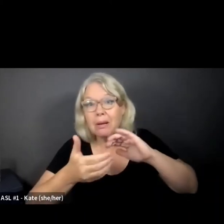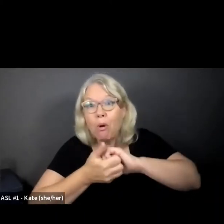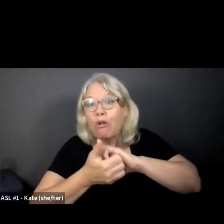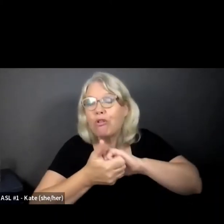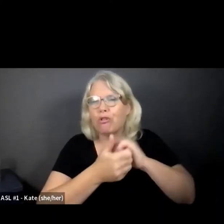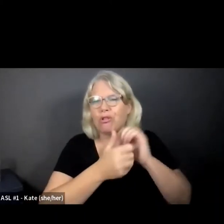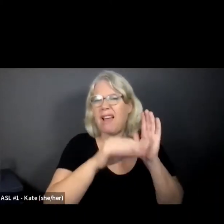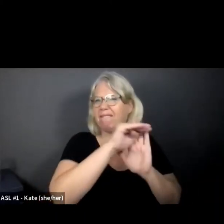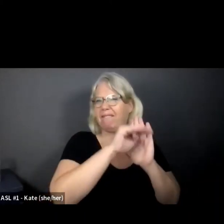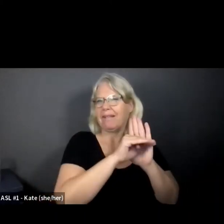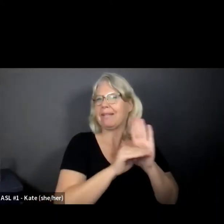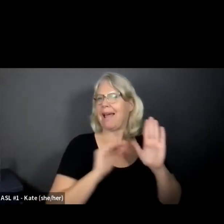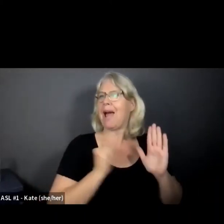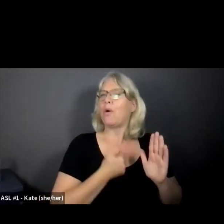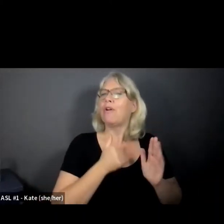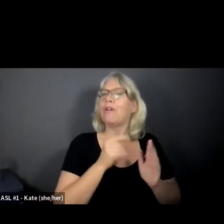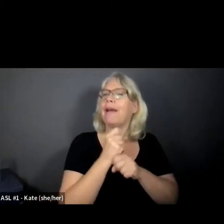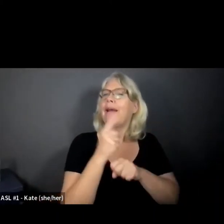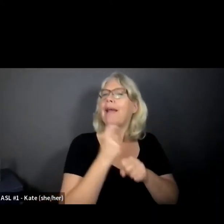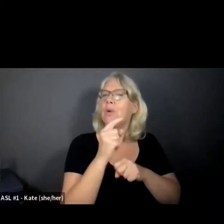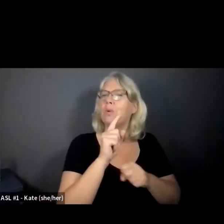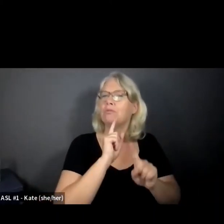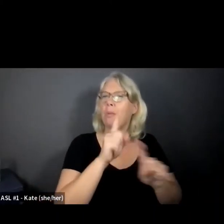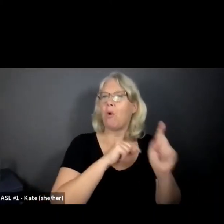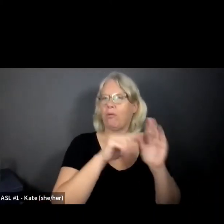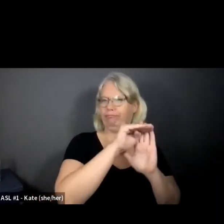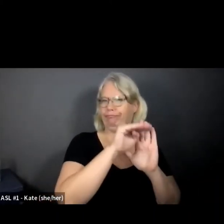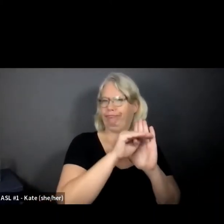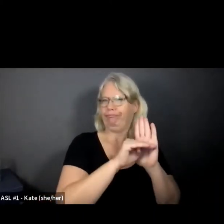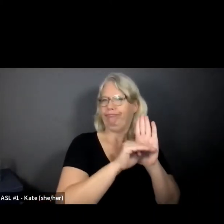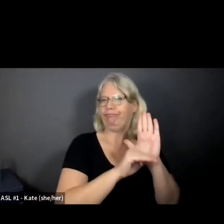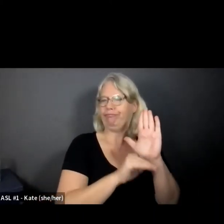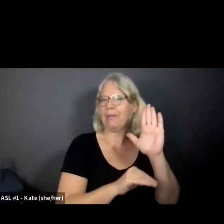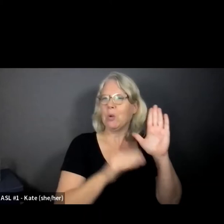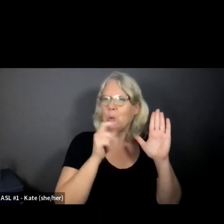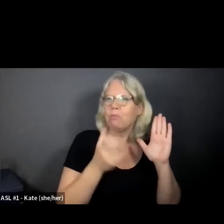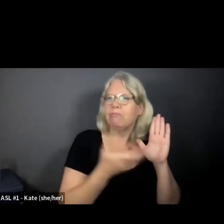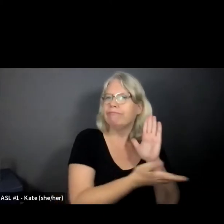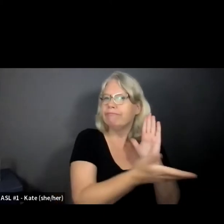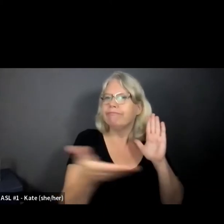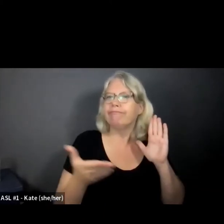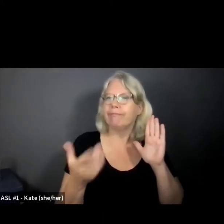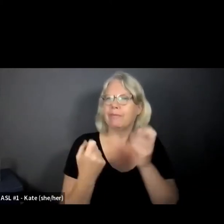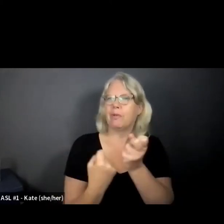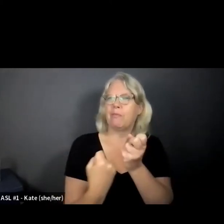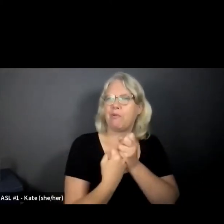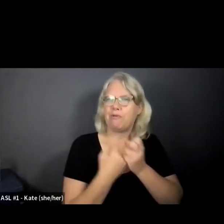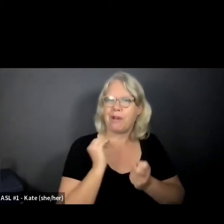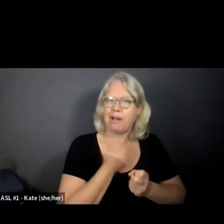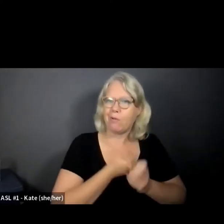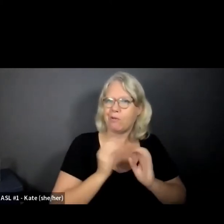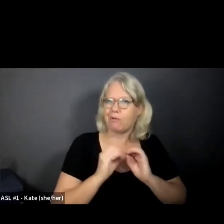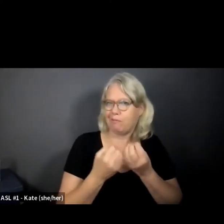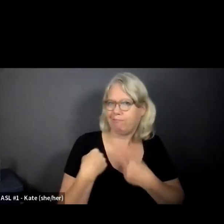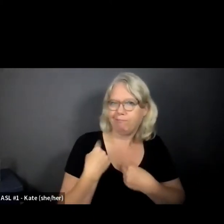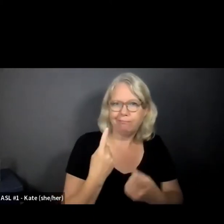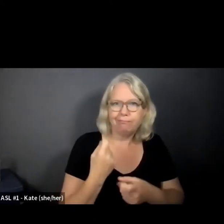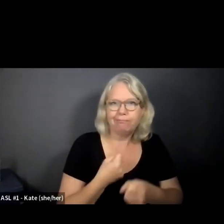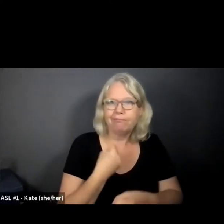AGAIN, OUR ANNUAL REPORT LISTS THE NAMES OF EVERYONE WHO HAS GIVEN THEIR TIME TO ARCH.